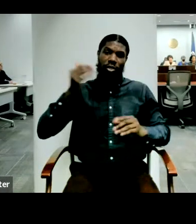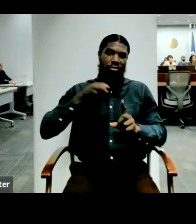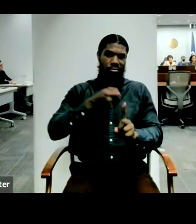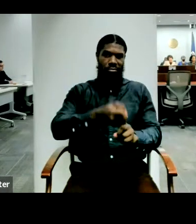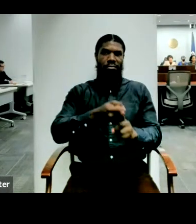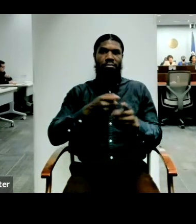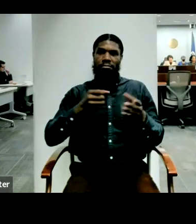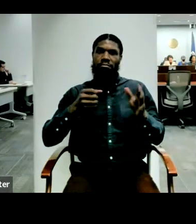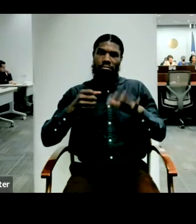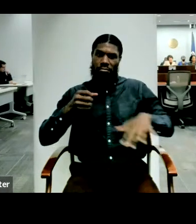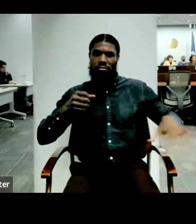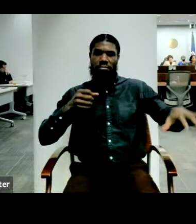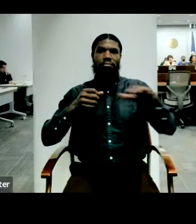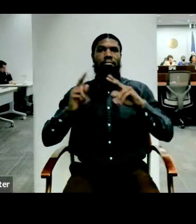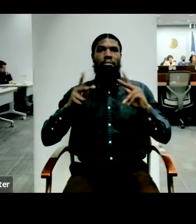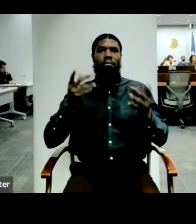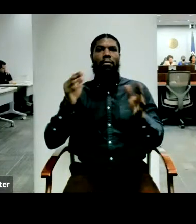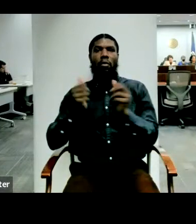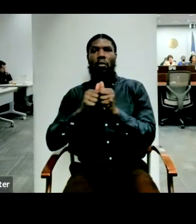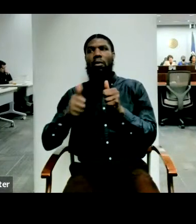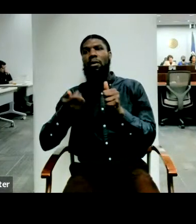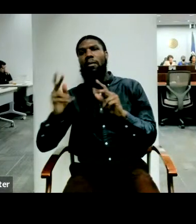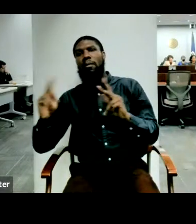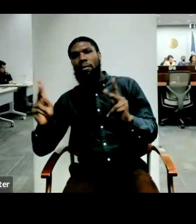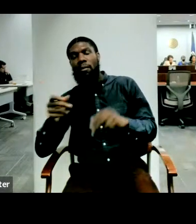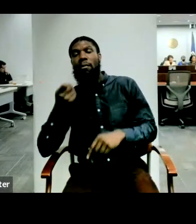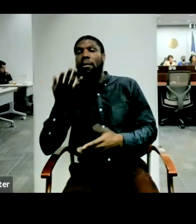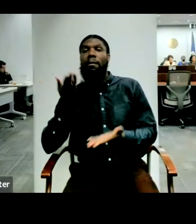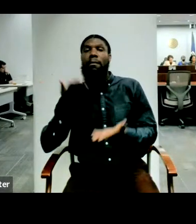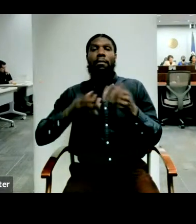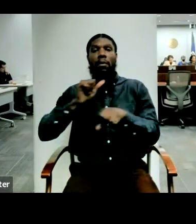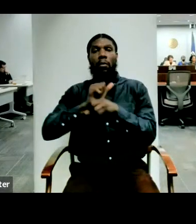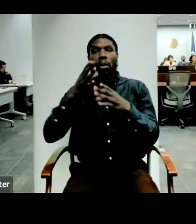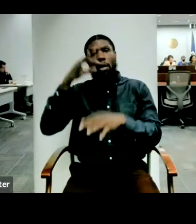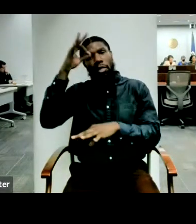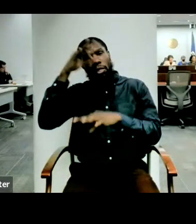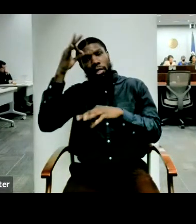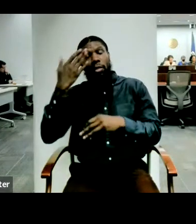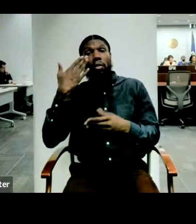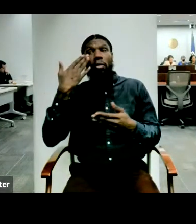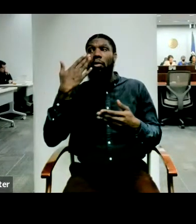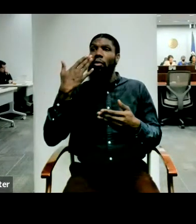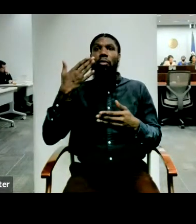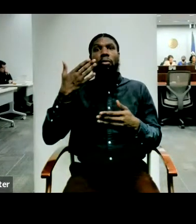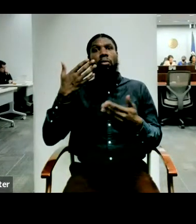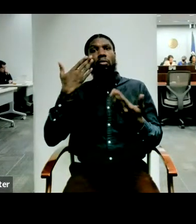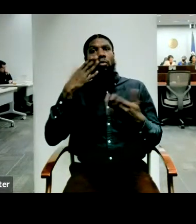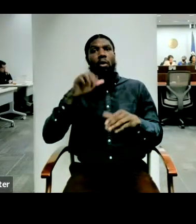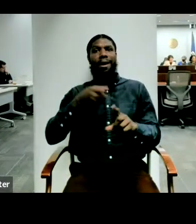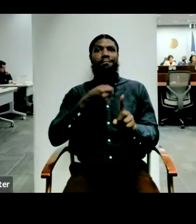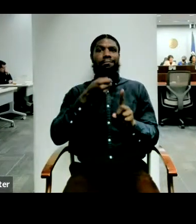that that requirement is having a disproportionate impact on the group to which they belong. Um, and